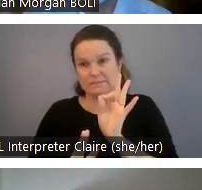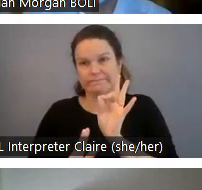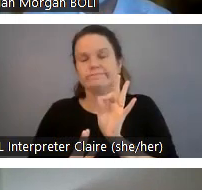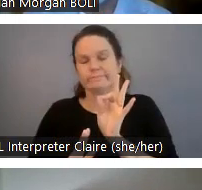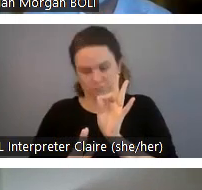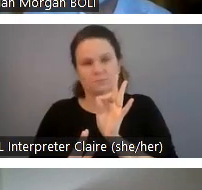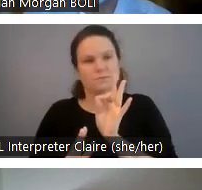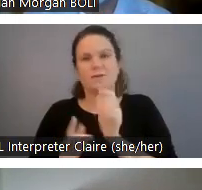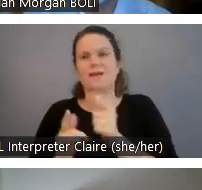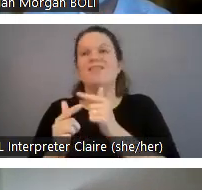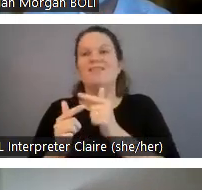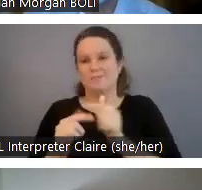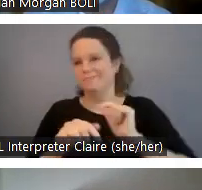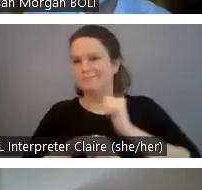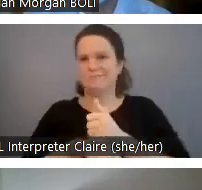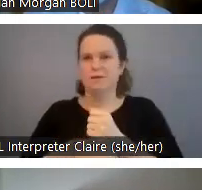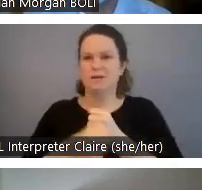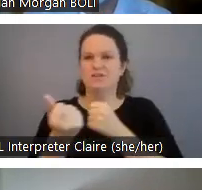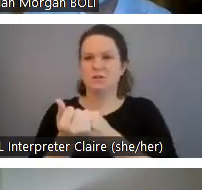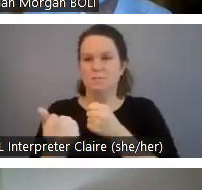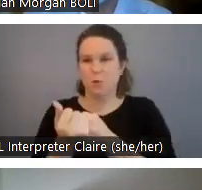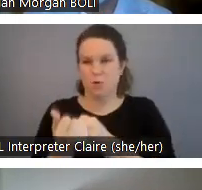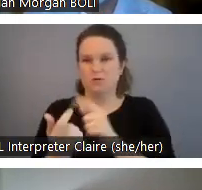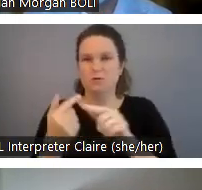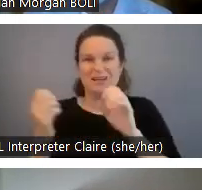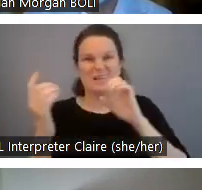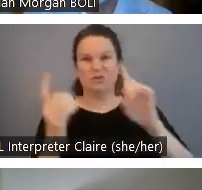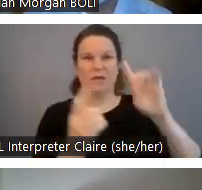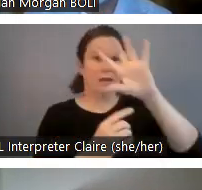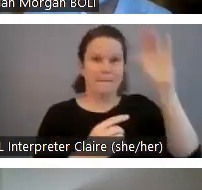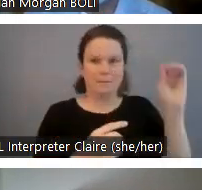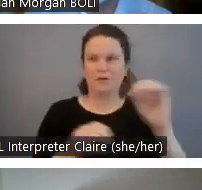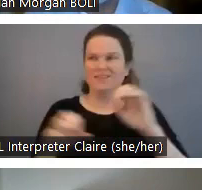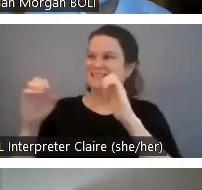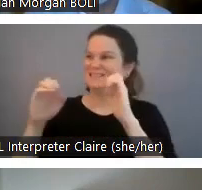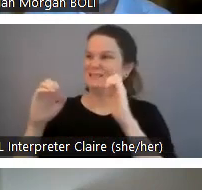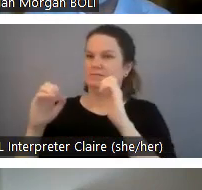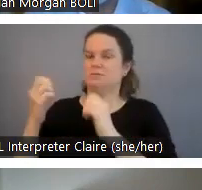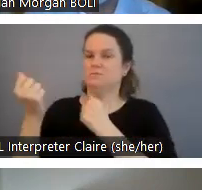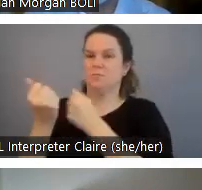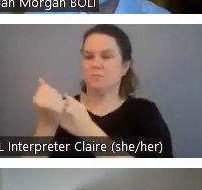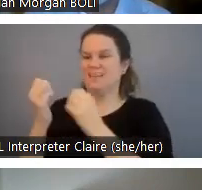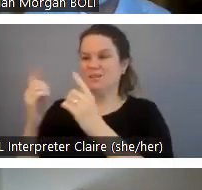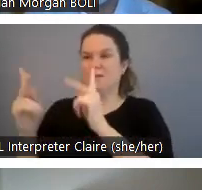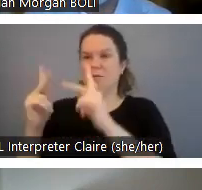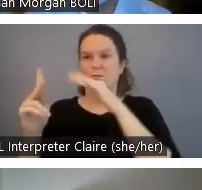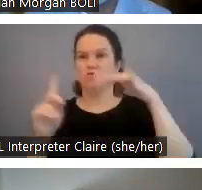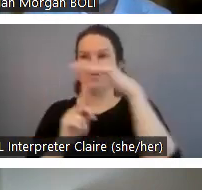have that support to be asked to educate employers, educate, you know, the folks